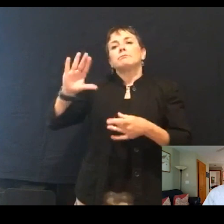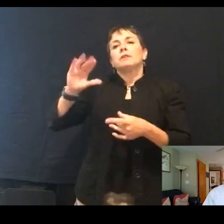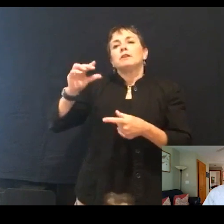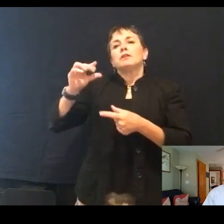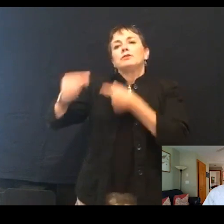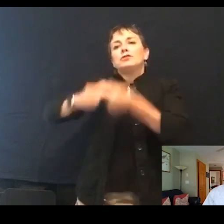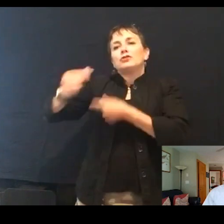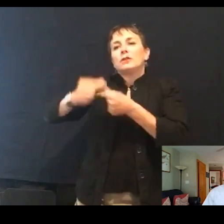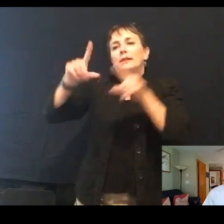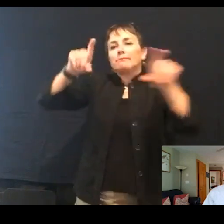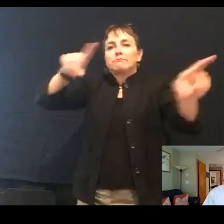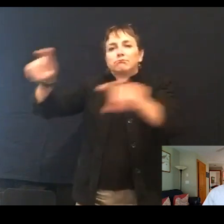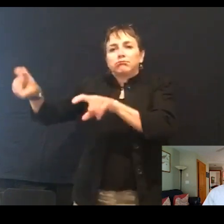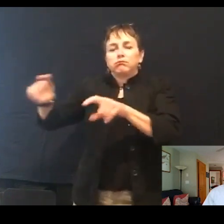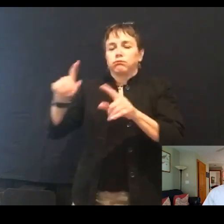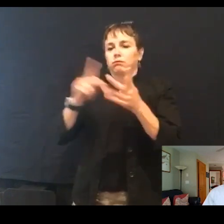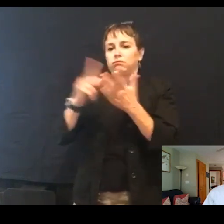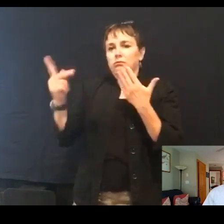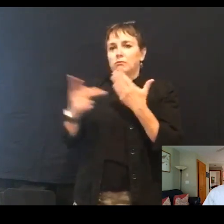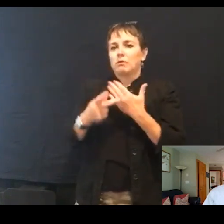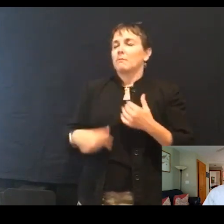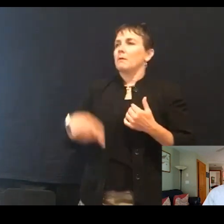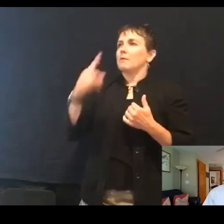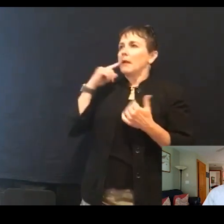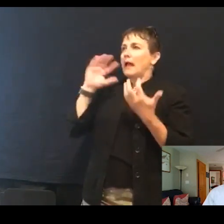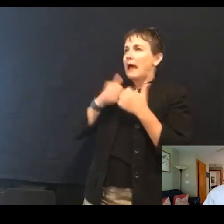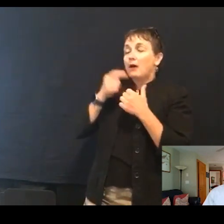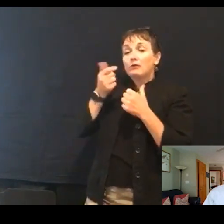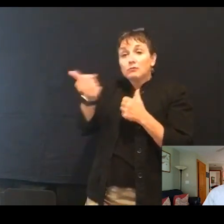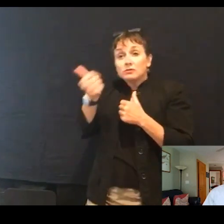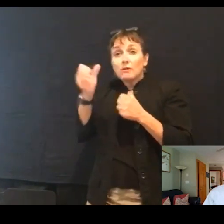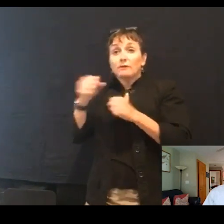Program, and how you can get a comprehensive genetic test